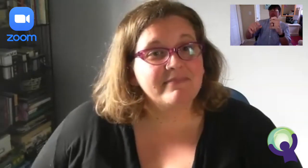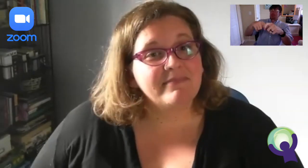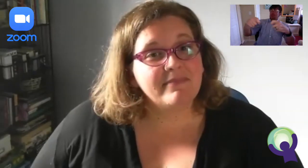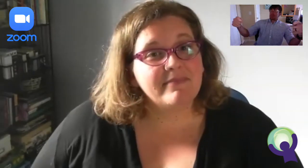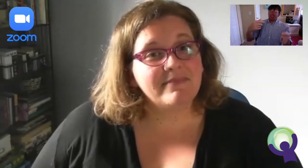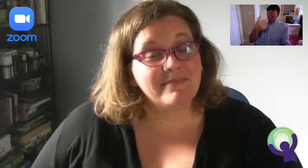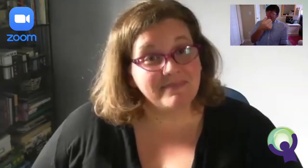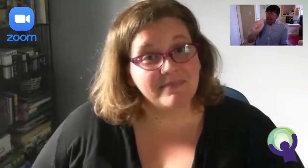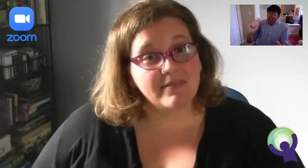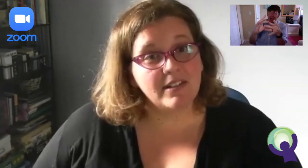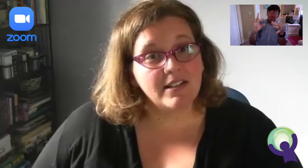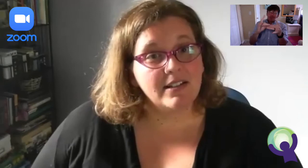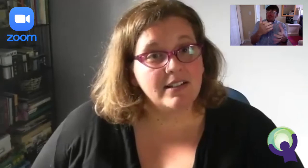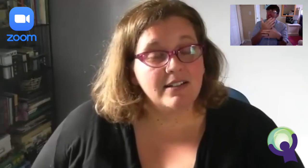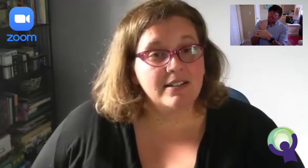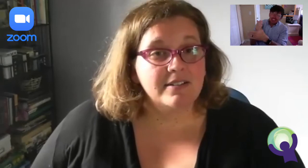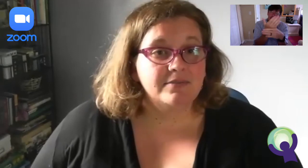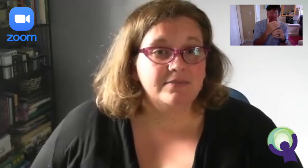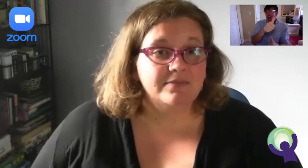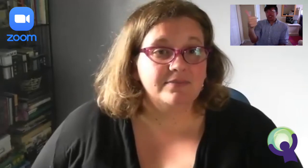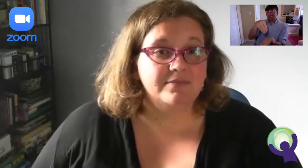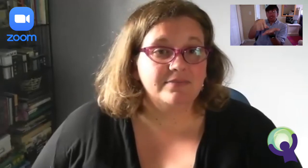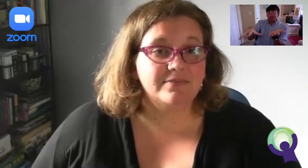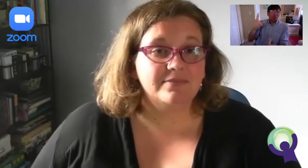It appears we're out of time so to wrap up--do you have any comments or anything you'd